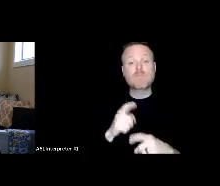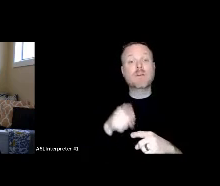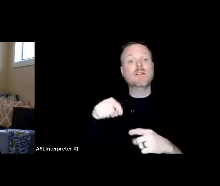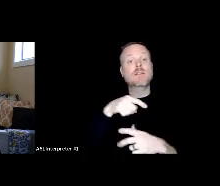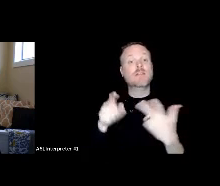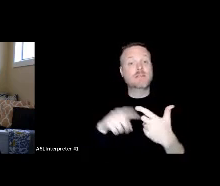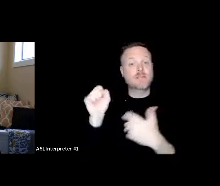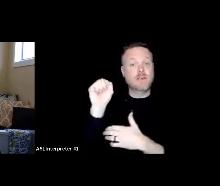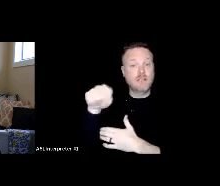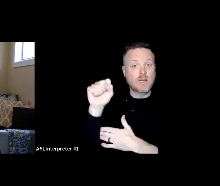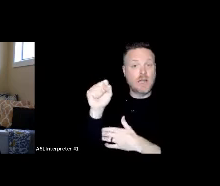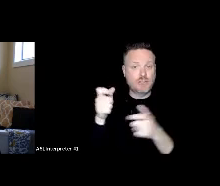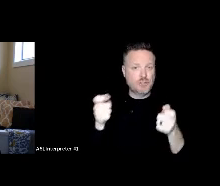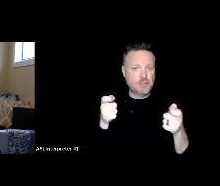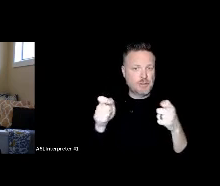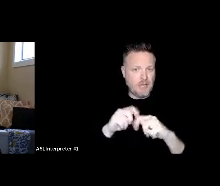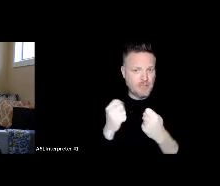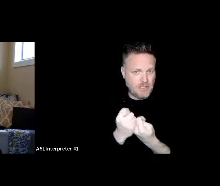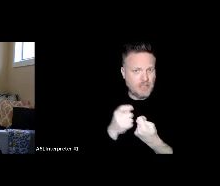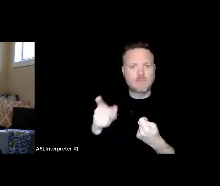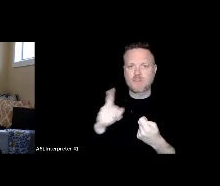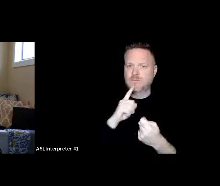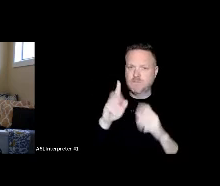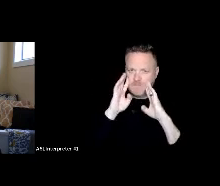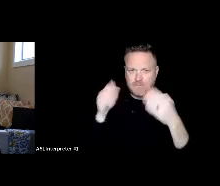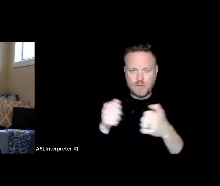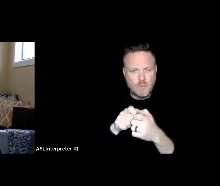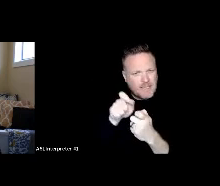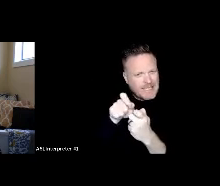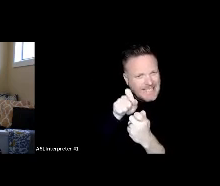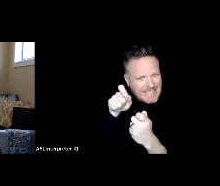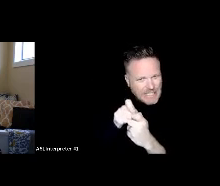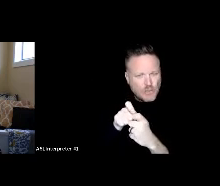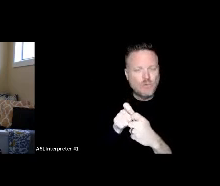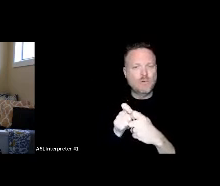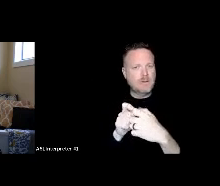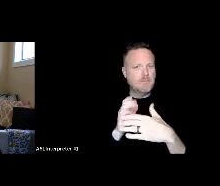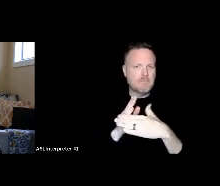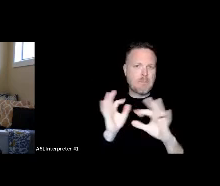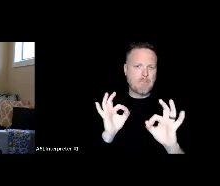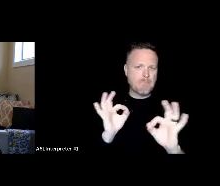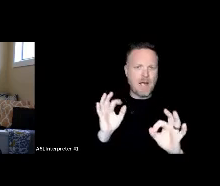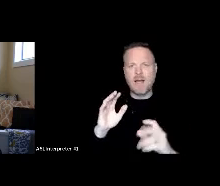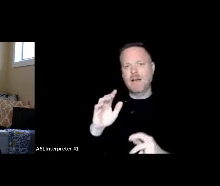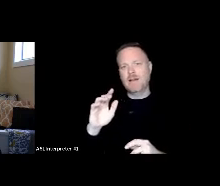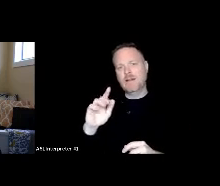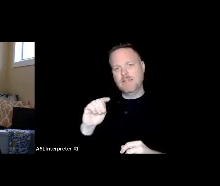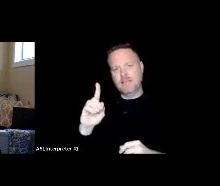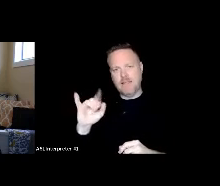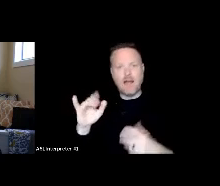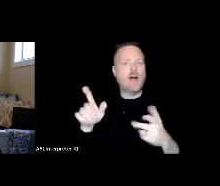management team is very specific to the acute mild TBI or also known as concussion. Next slide.